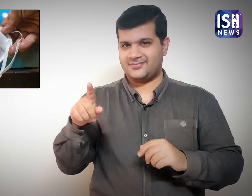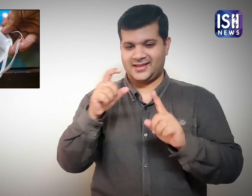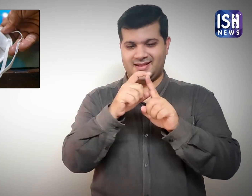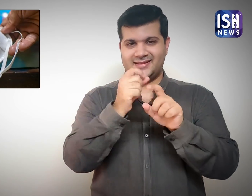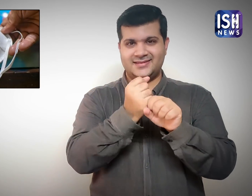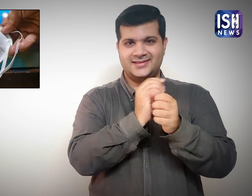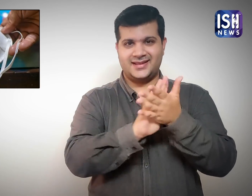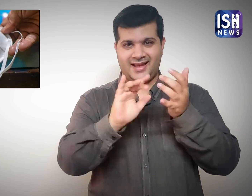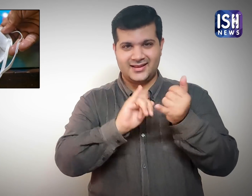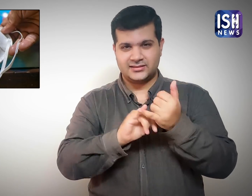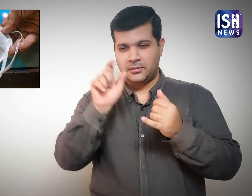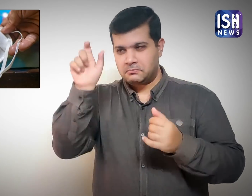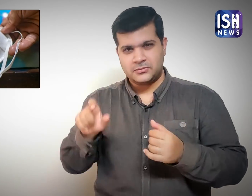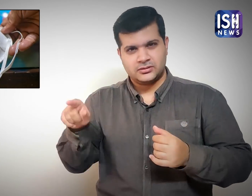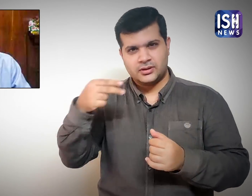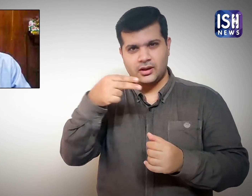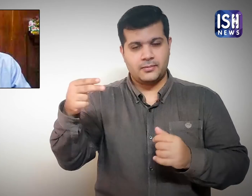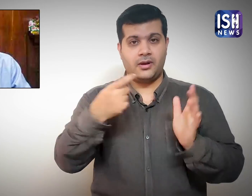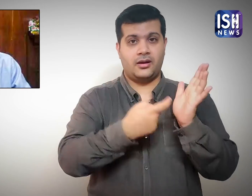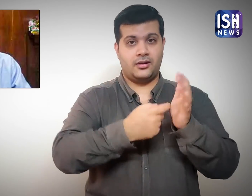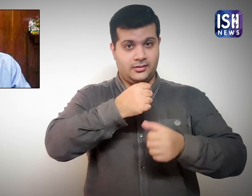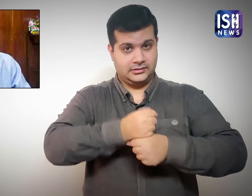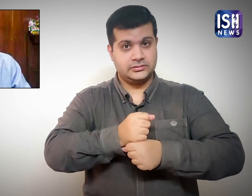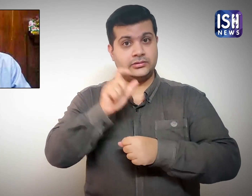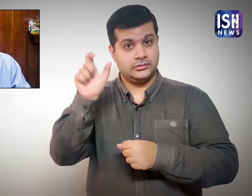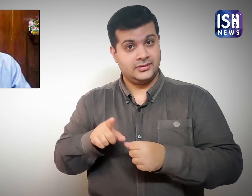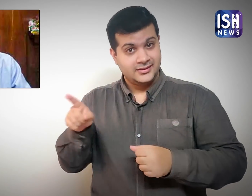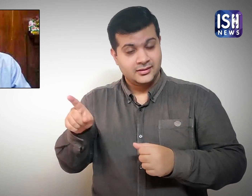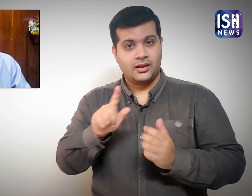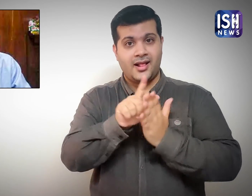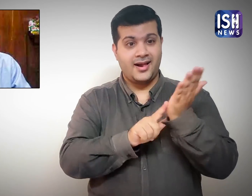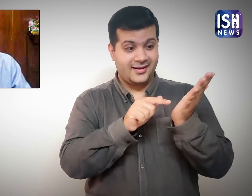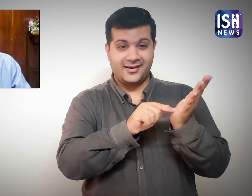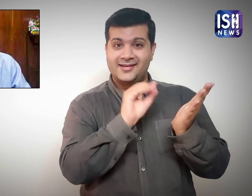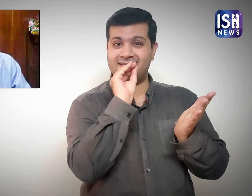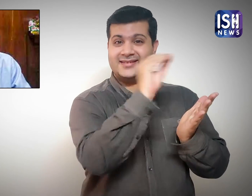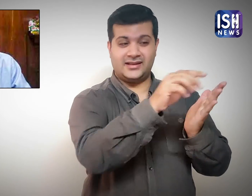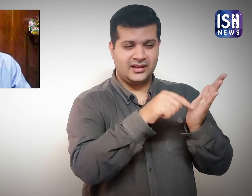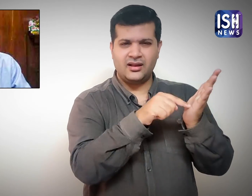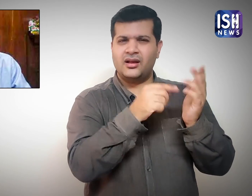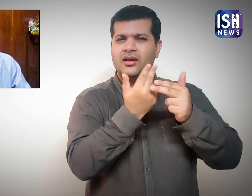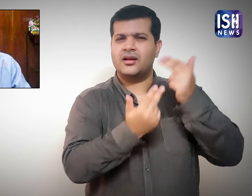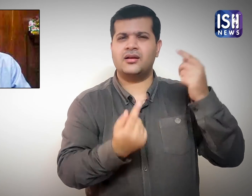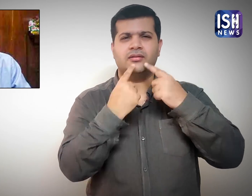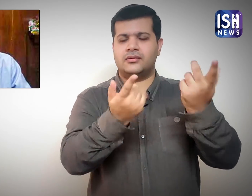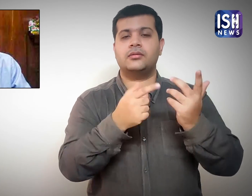DGHS Rajiv Garg in the letter said,